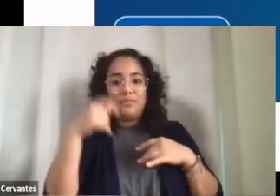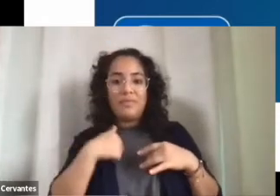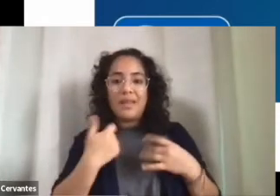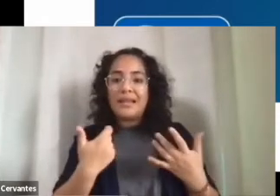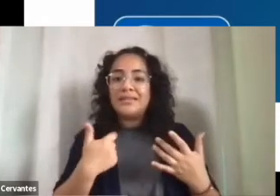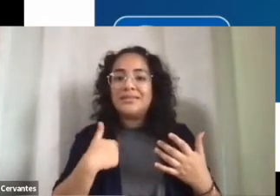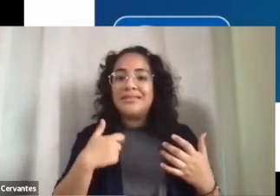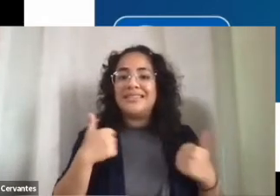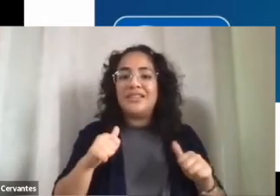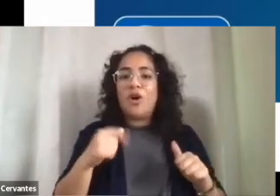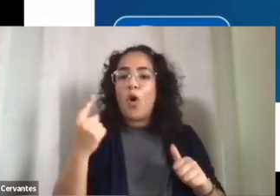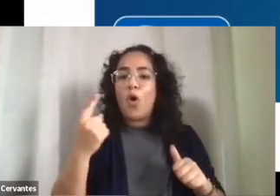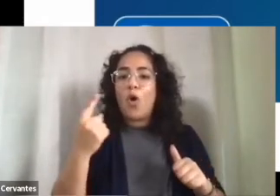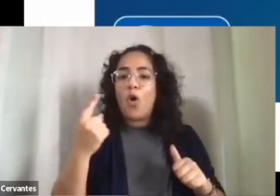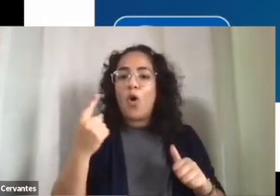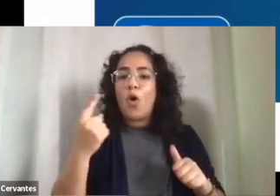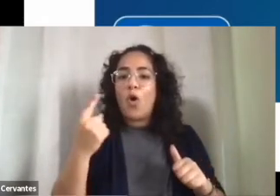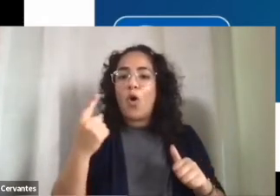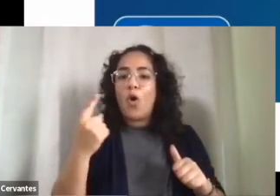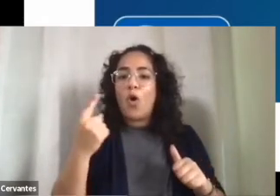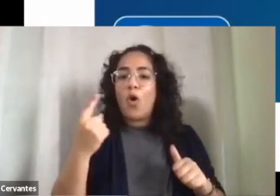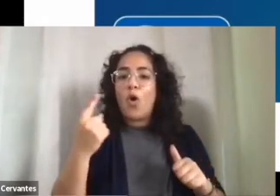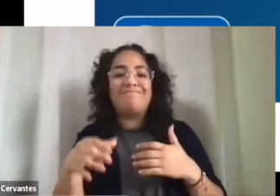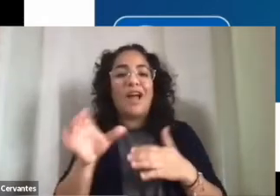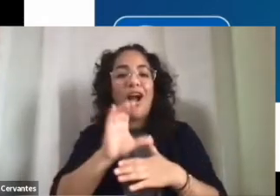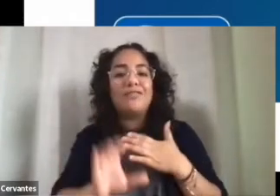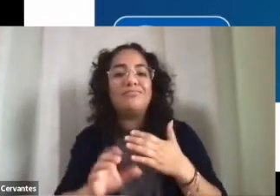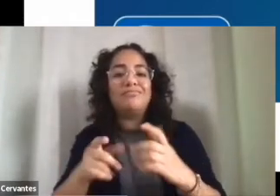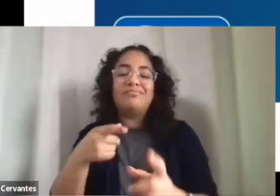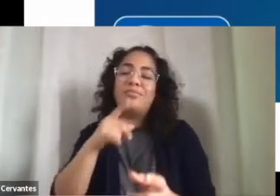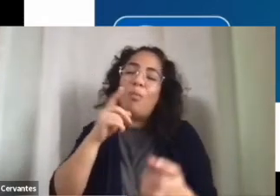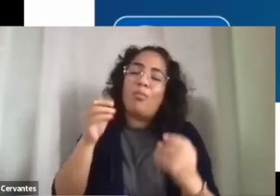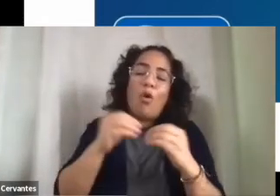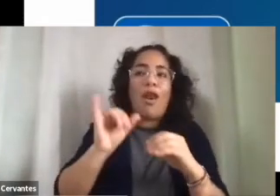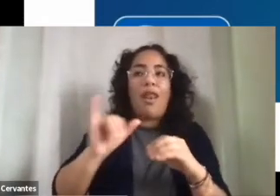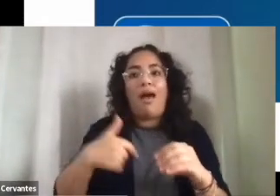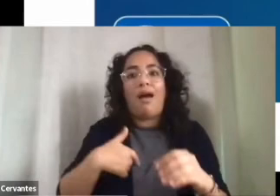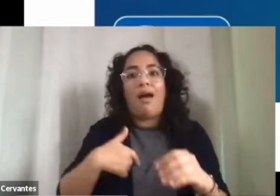so I think we all have to be on the lookout for this. I hope that it will not be true